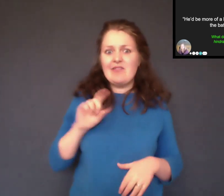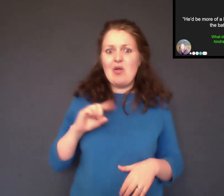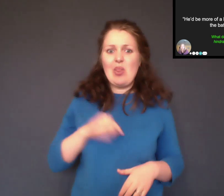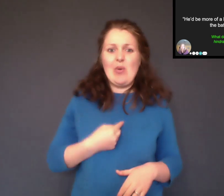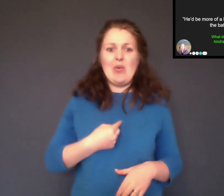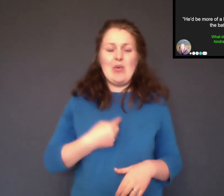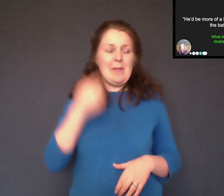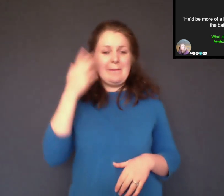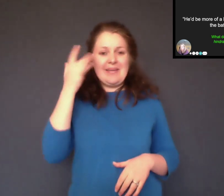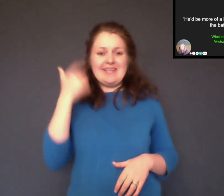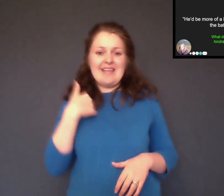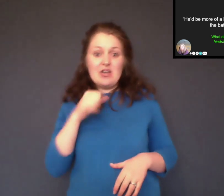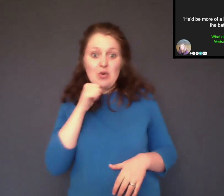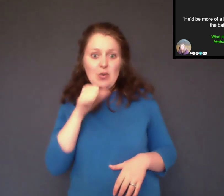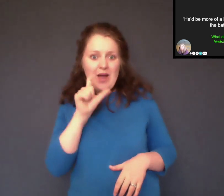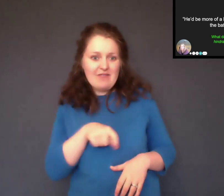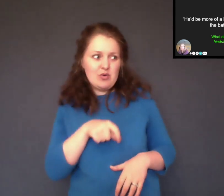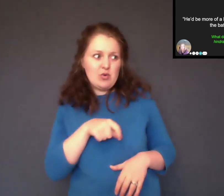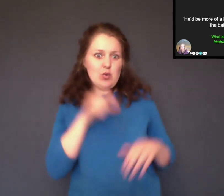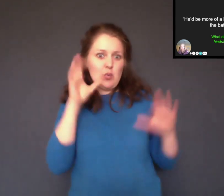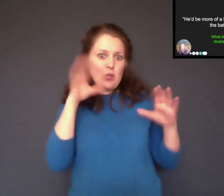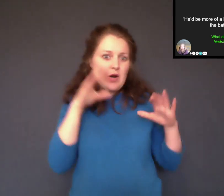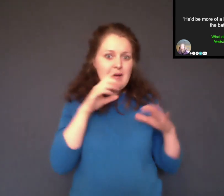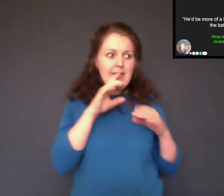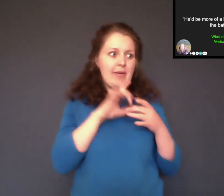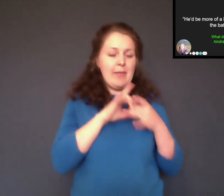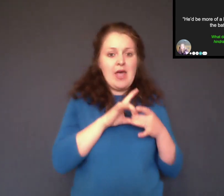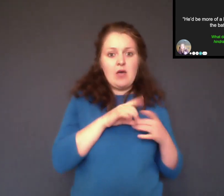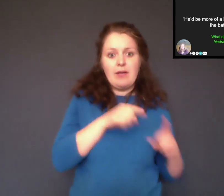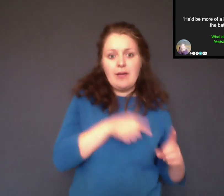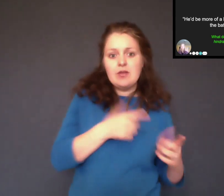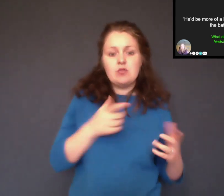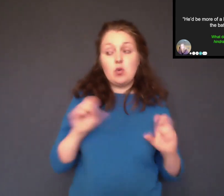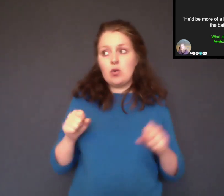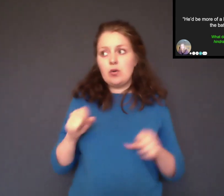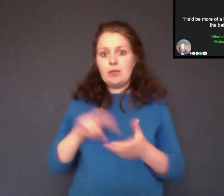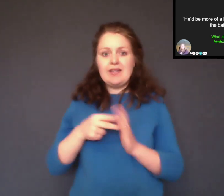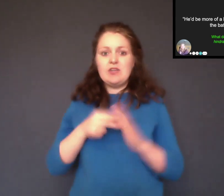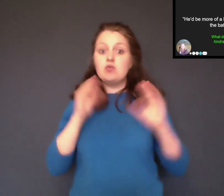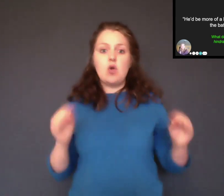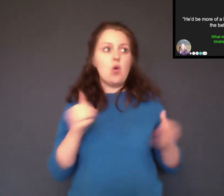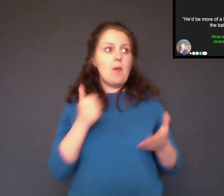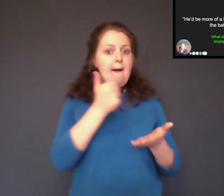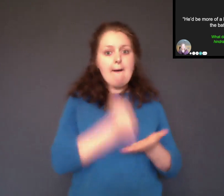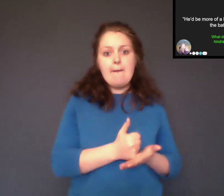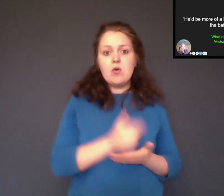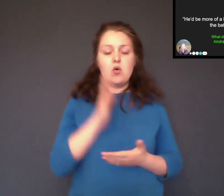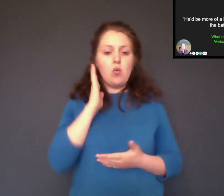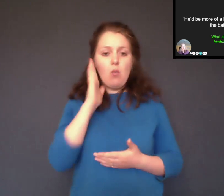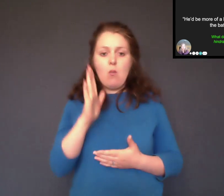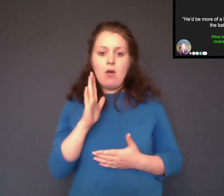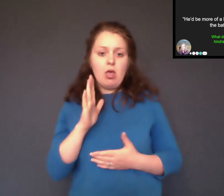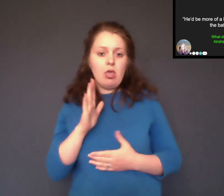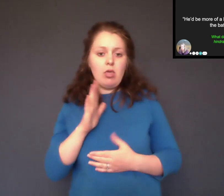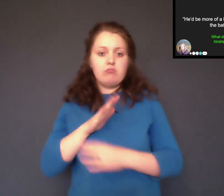be worrying about wendell okay so hindrance means no help at all uh holding you back okay